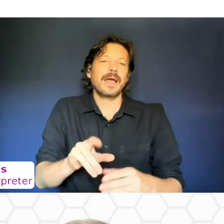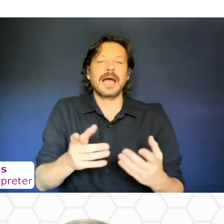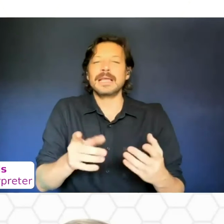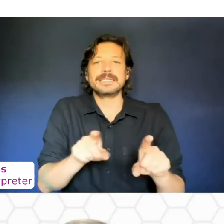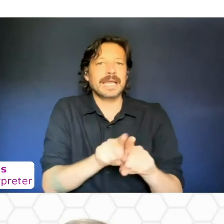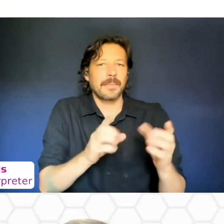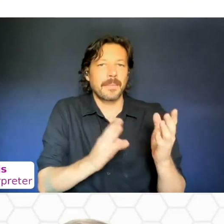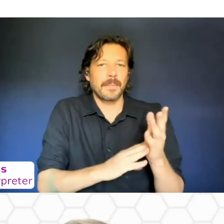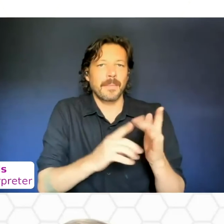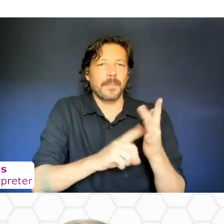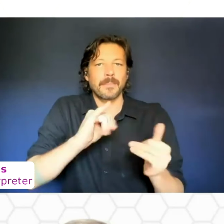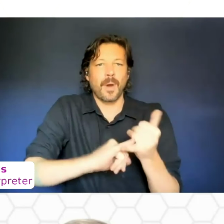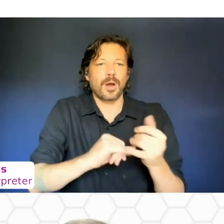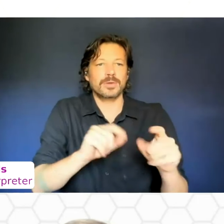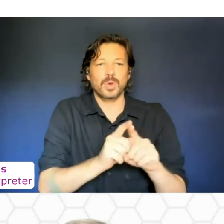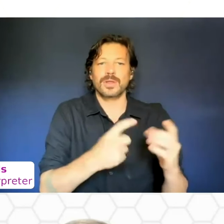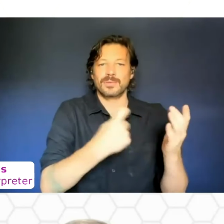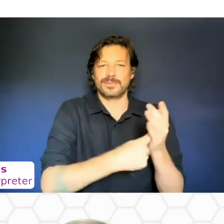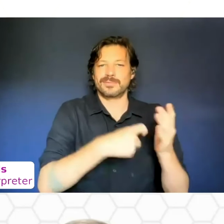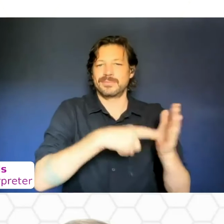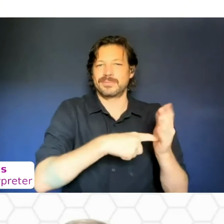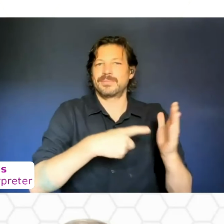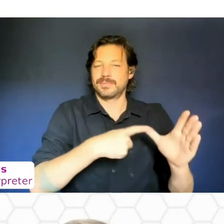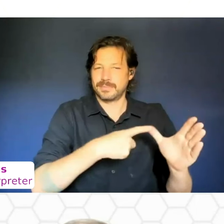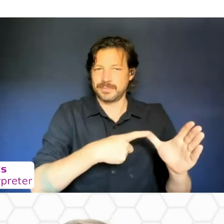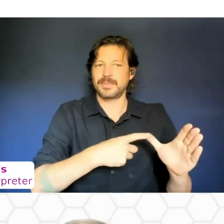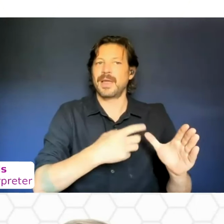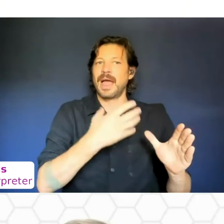residential Tenancies Act provides protections to people even where they don't have a written